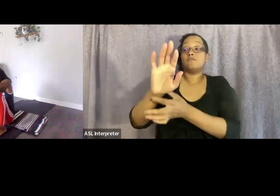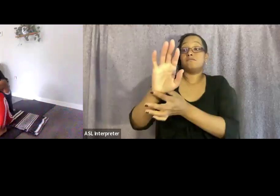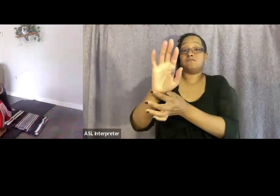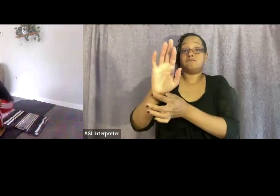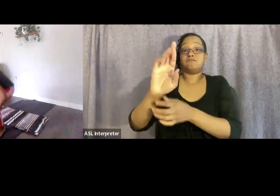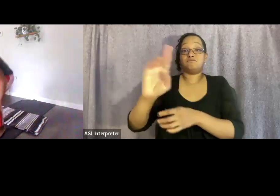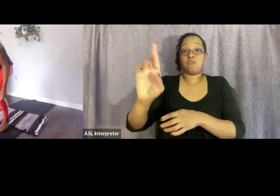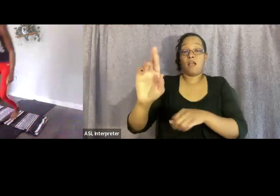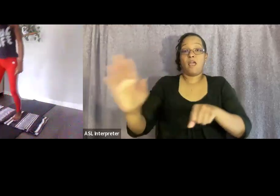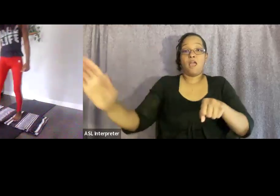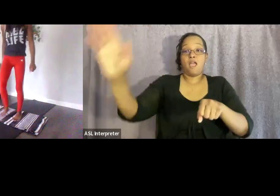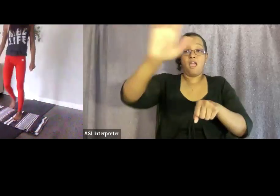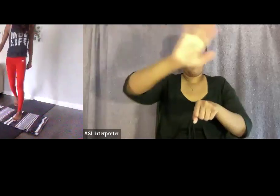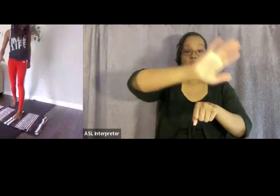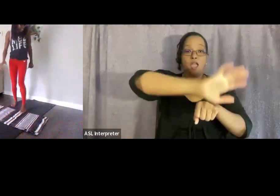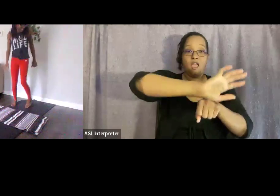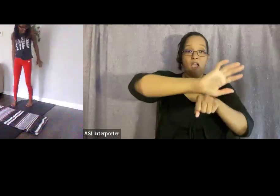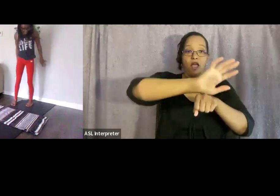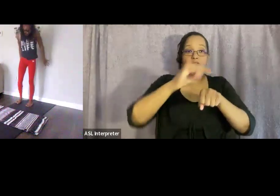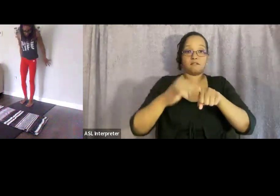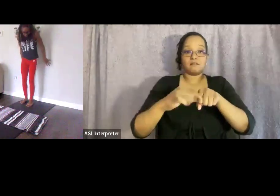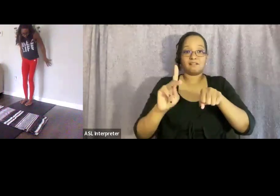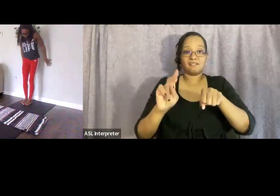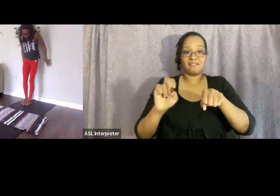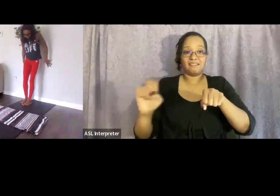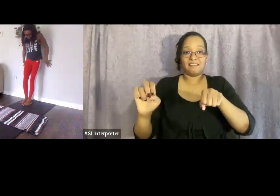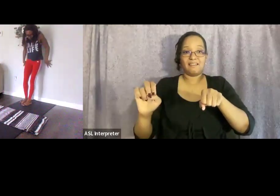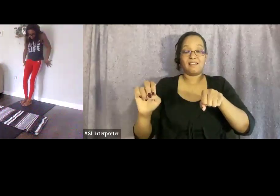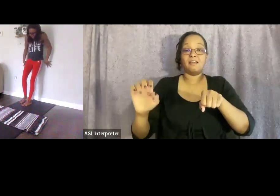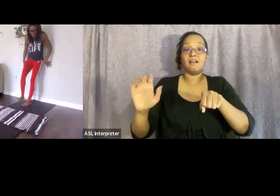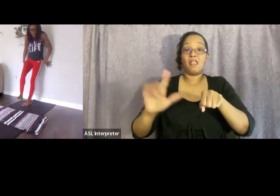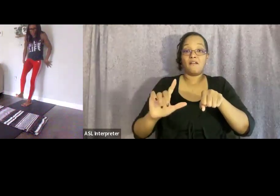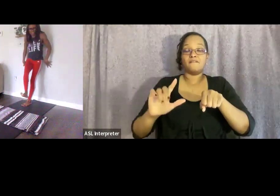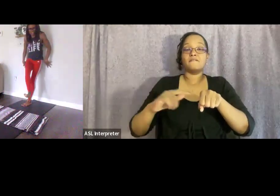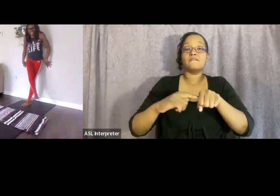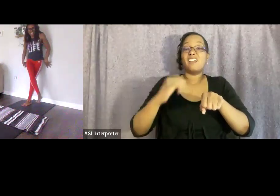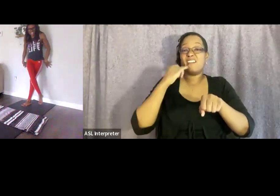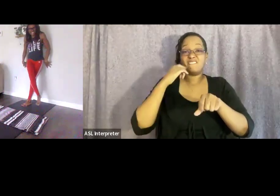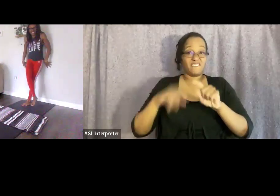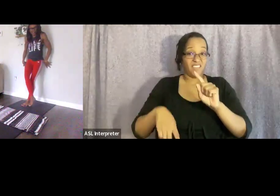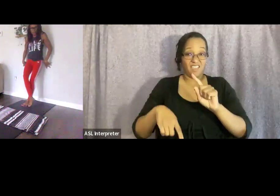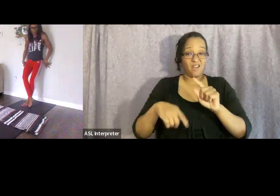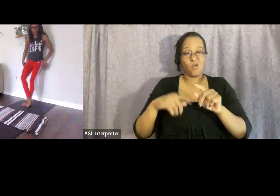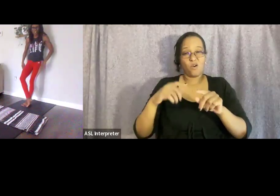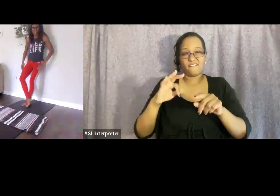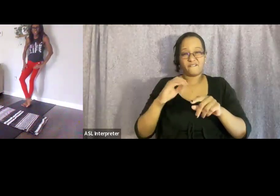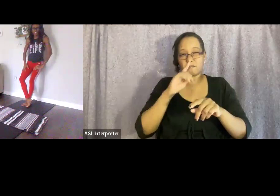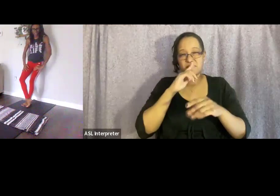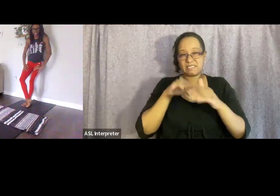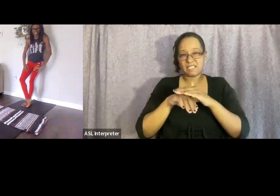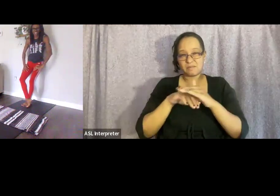And if that is not inaccessible, you can cross your thighs, or cross your ankles,